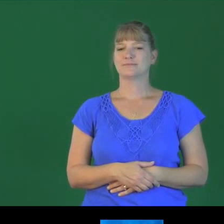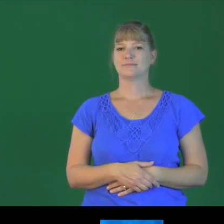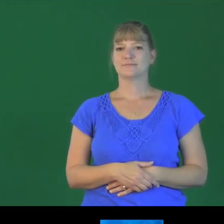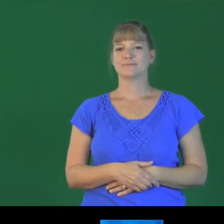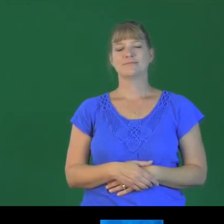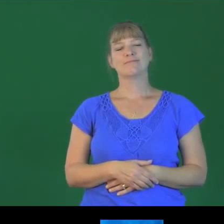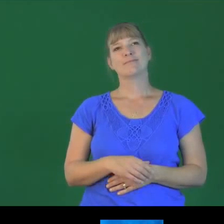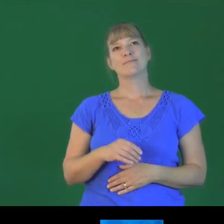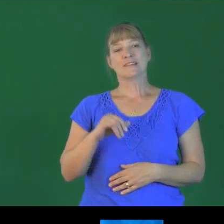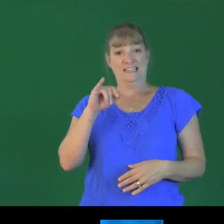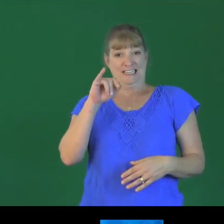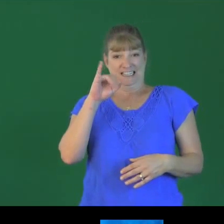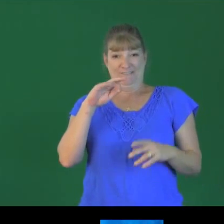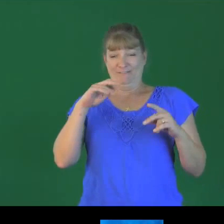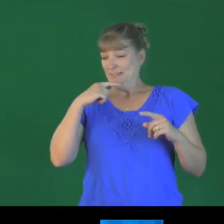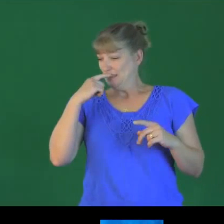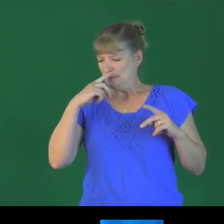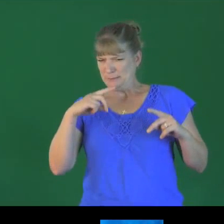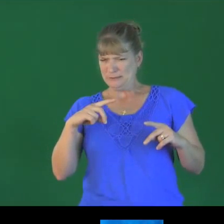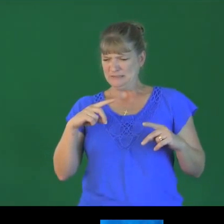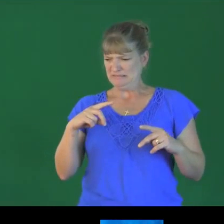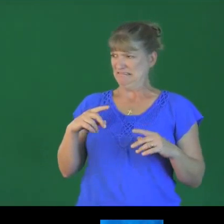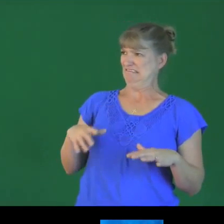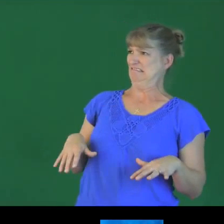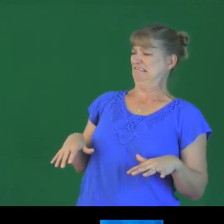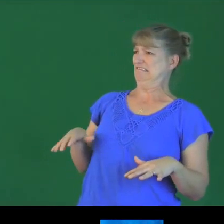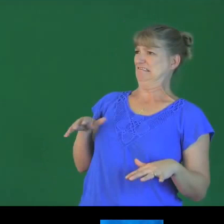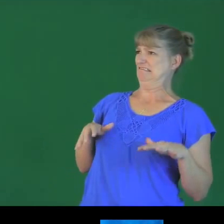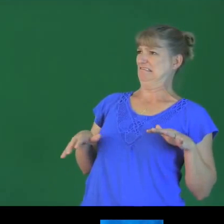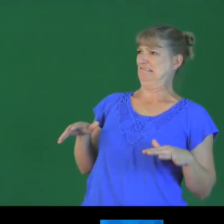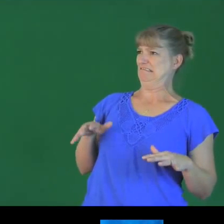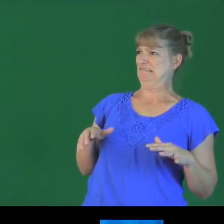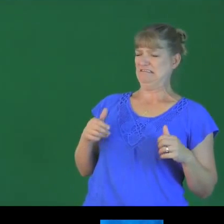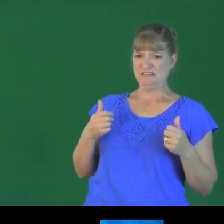If a hearing person seems uncomfortable, when you're trying to have a conversation